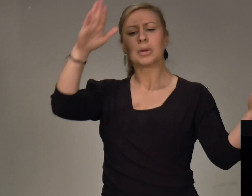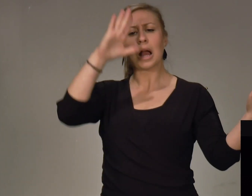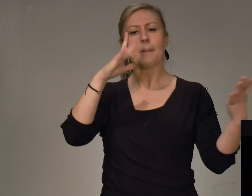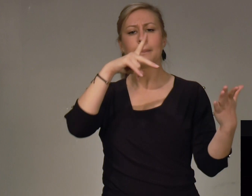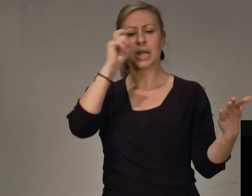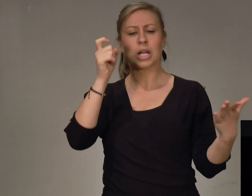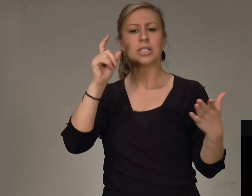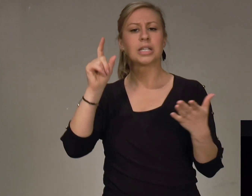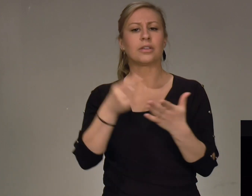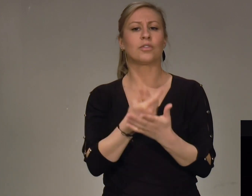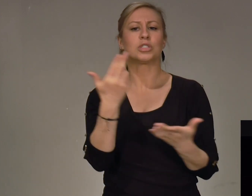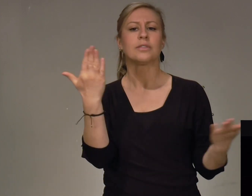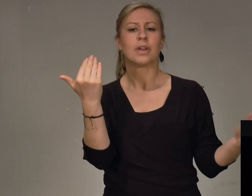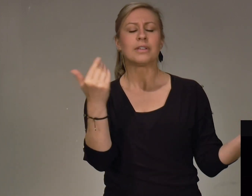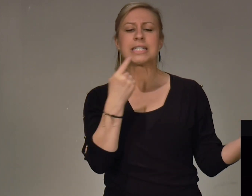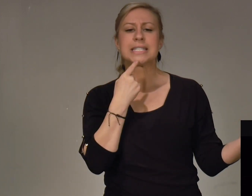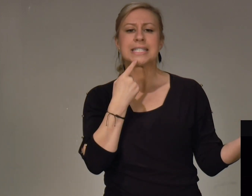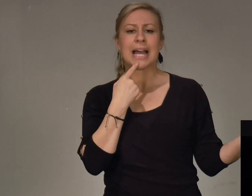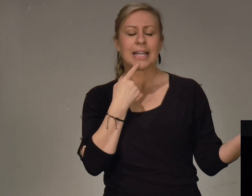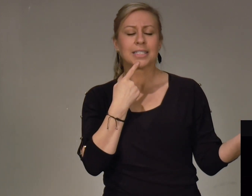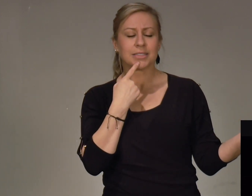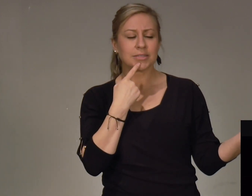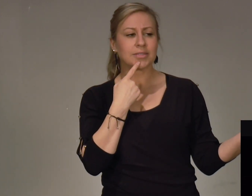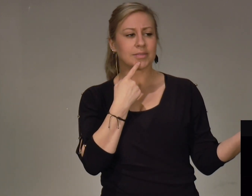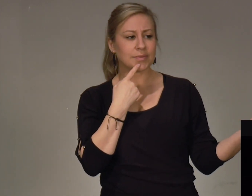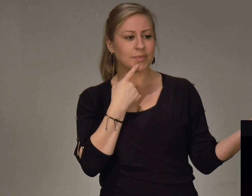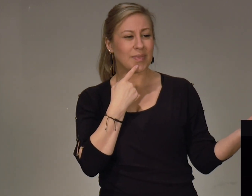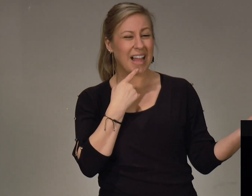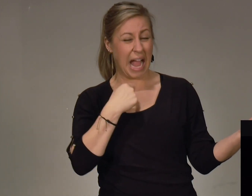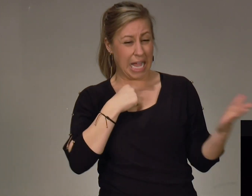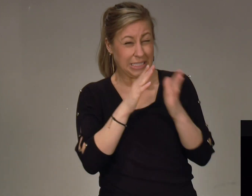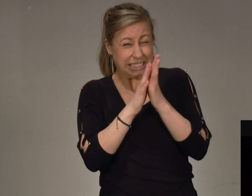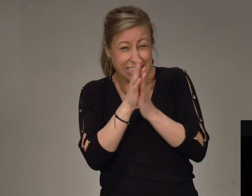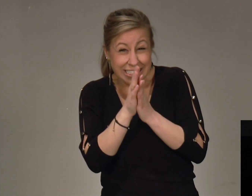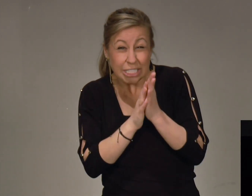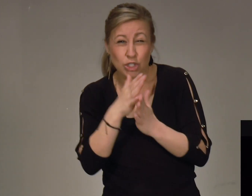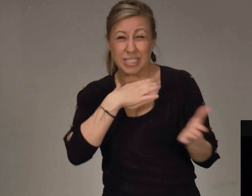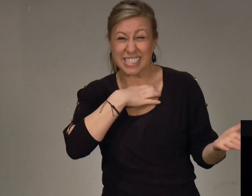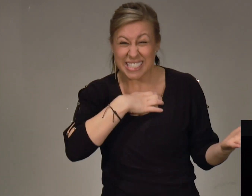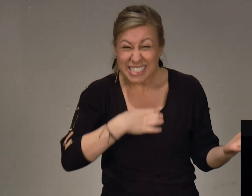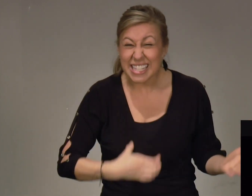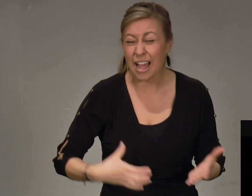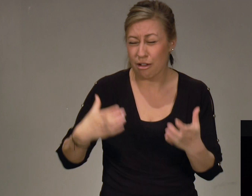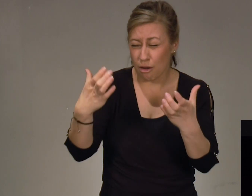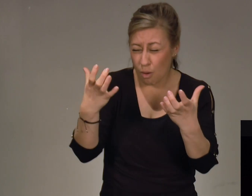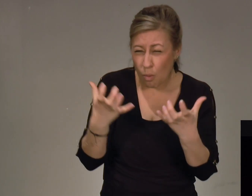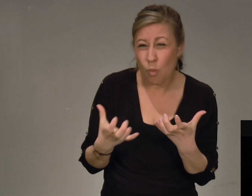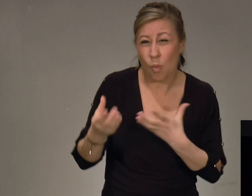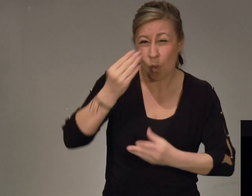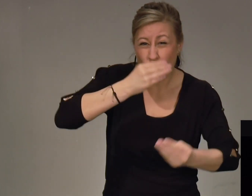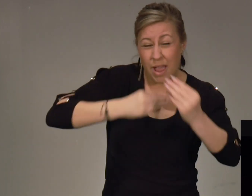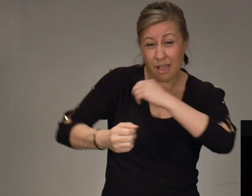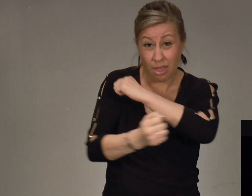He said to them, "I have eagerly desired to eat this Passover with you before I